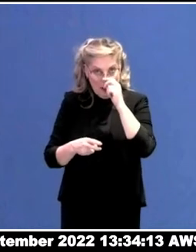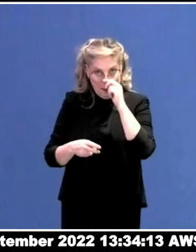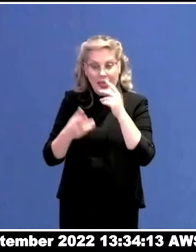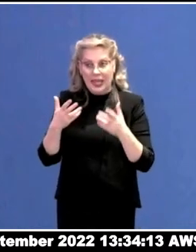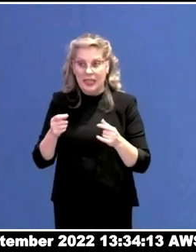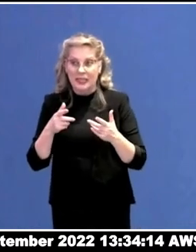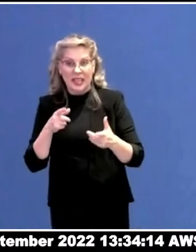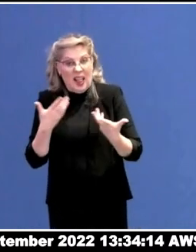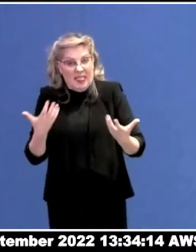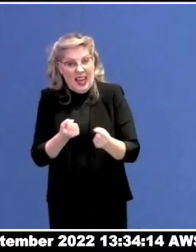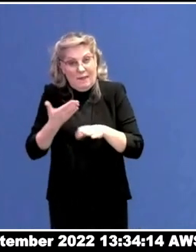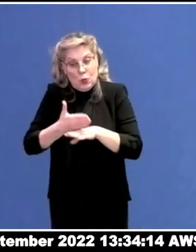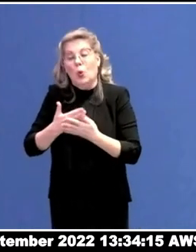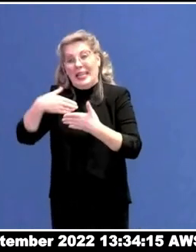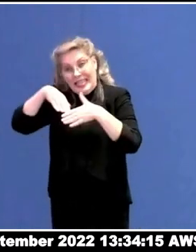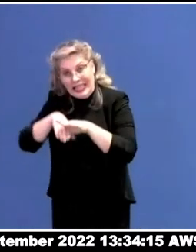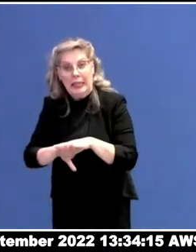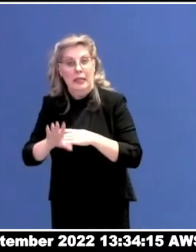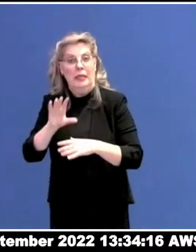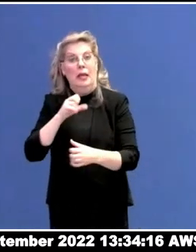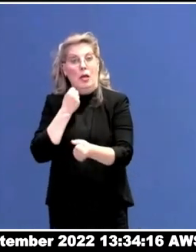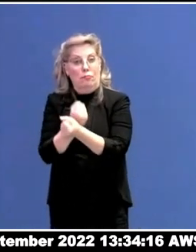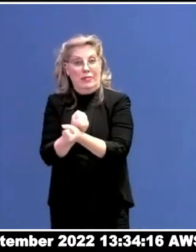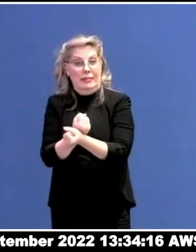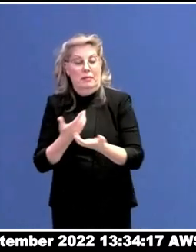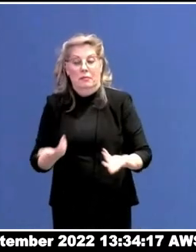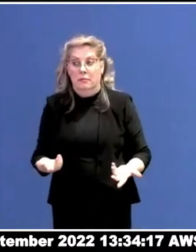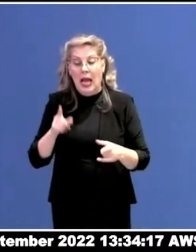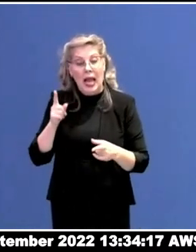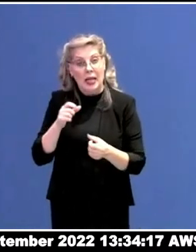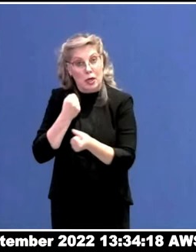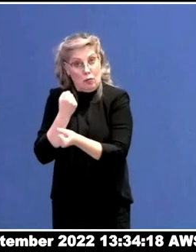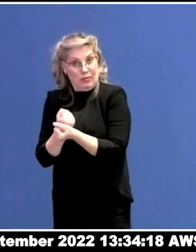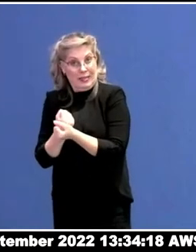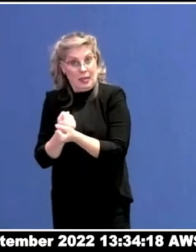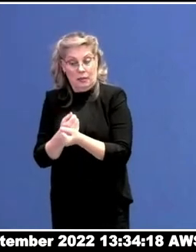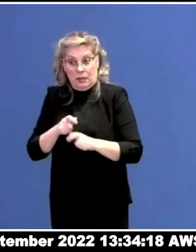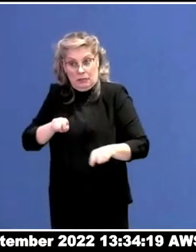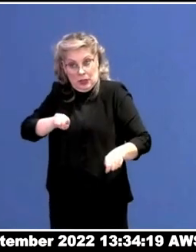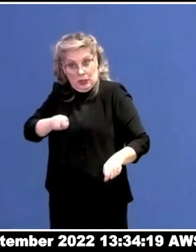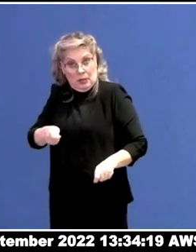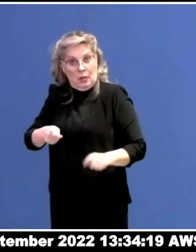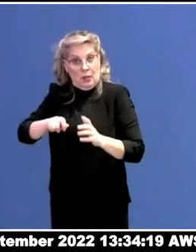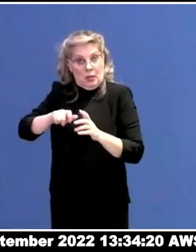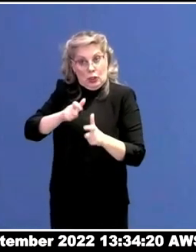So, they have to fall behind that. So, if there's a lockdown, for example, then the medical staff can't go around the prison